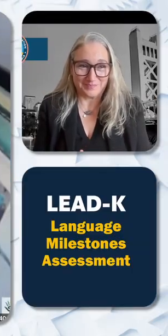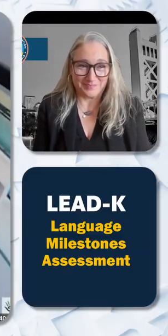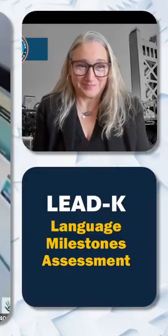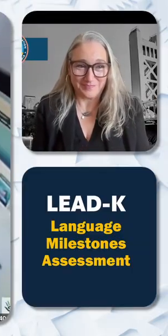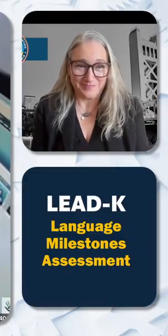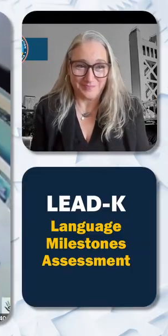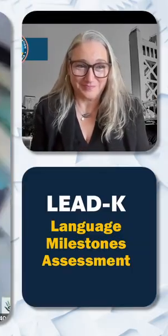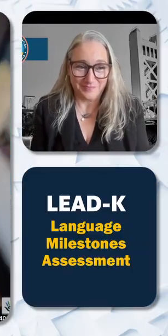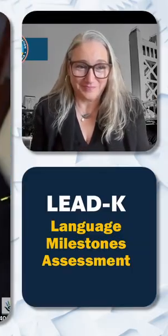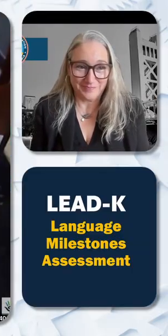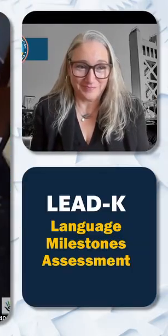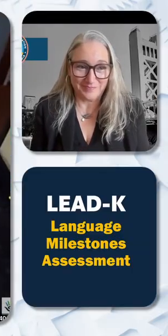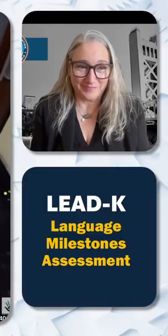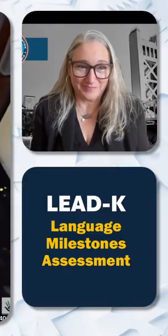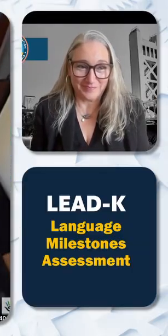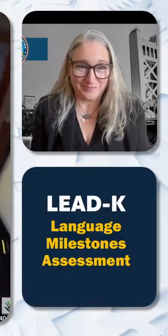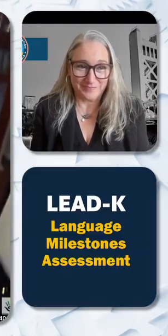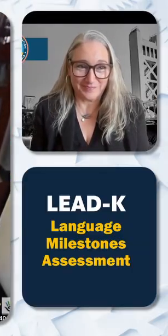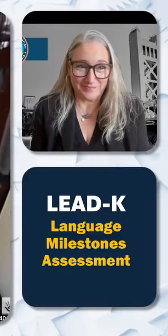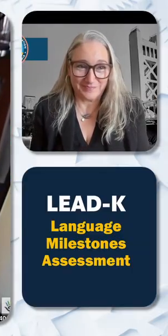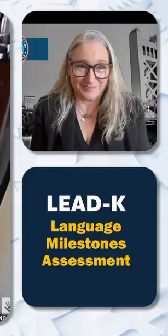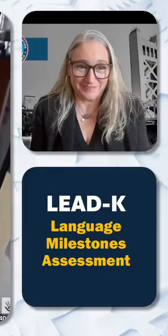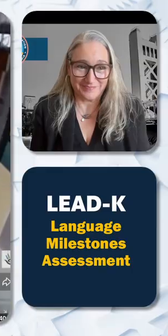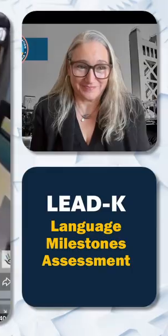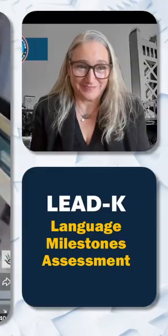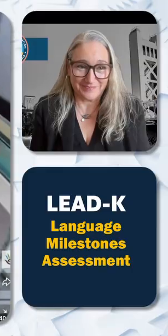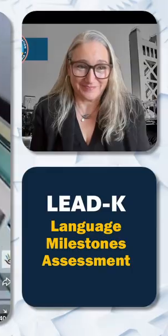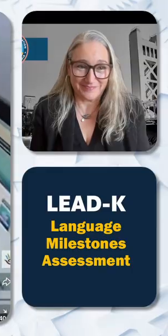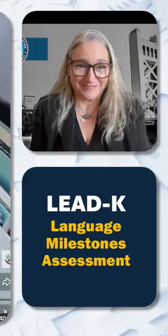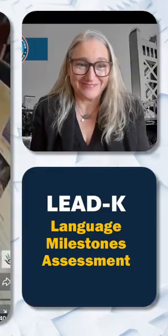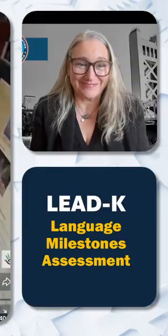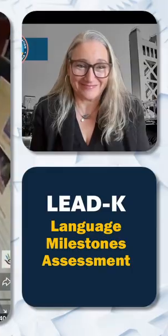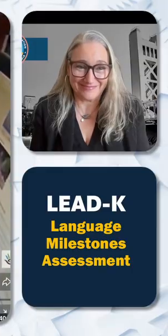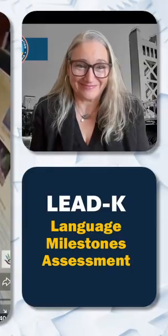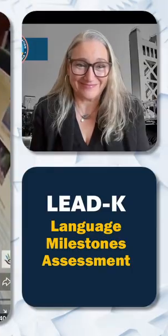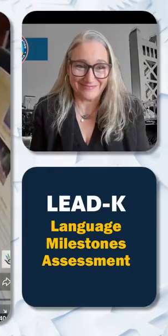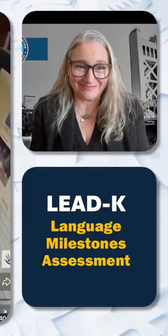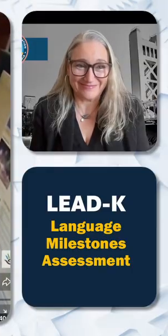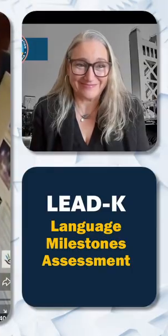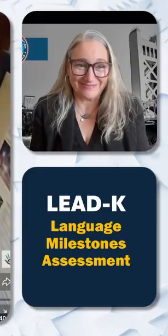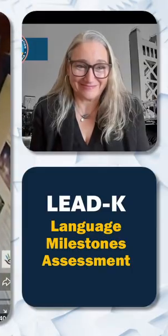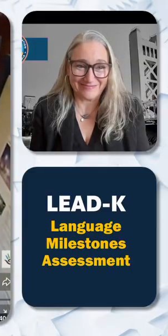shirt and signing “firefighter” and “siren